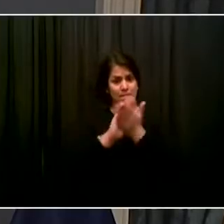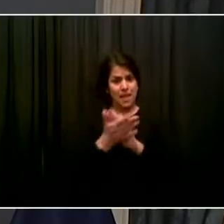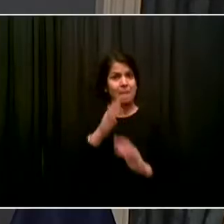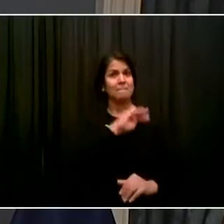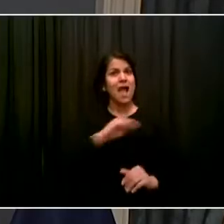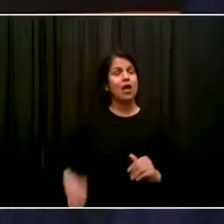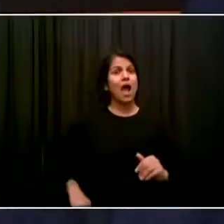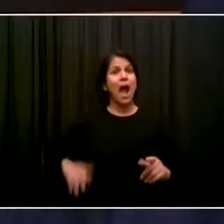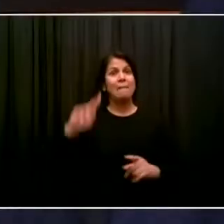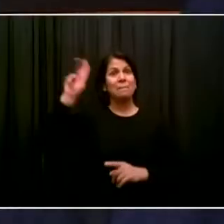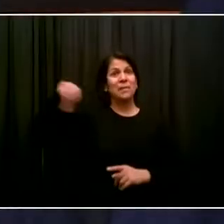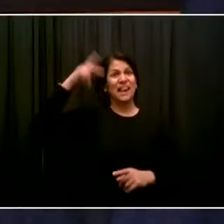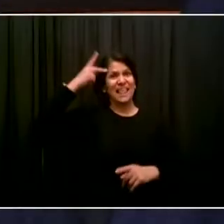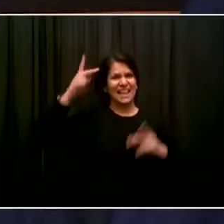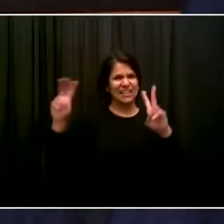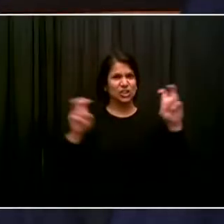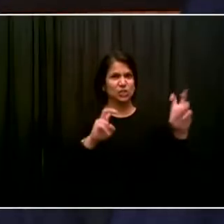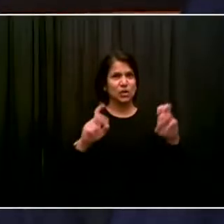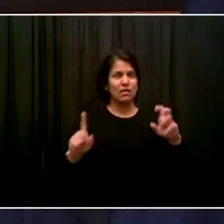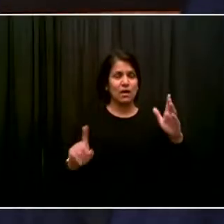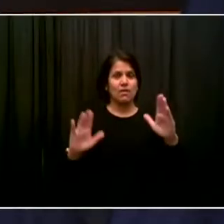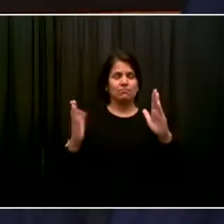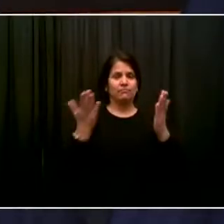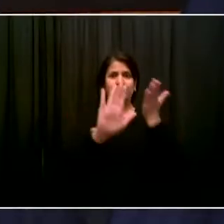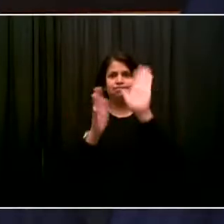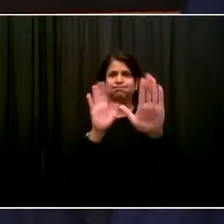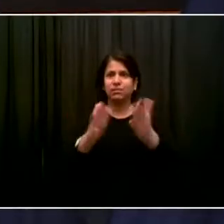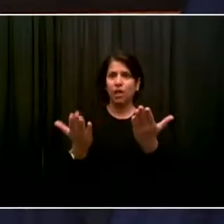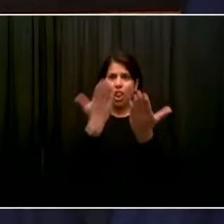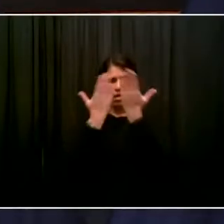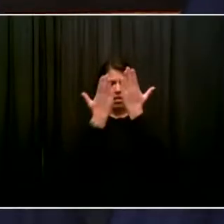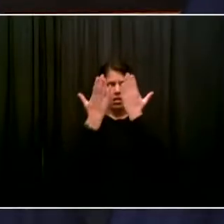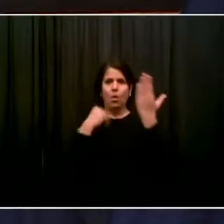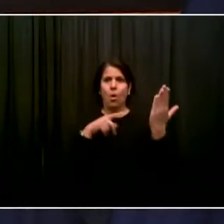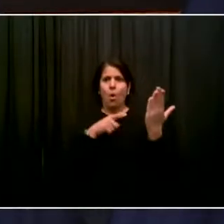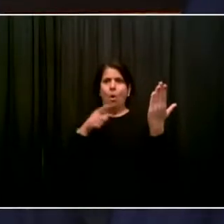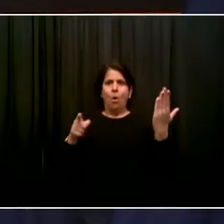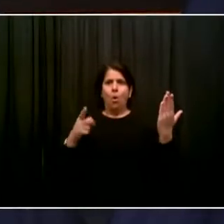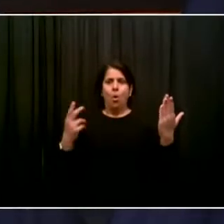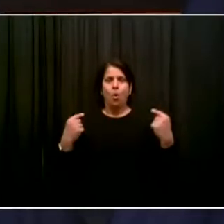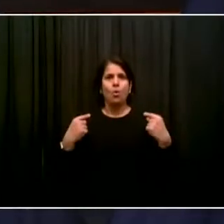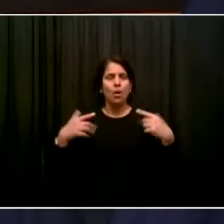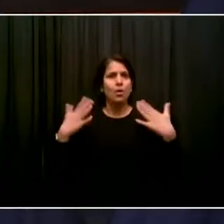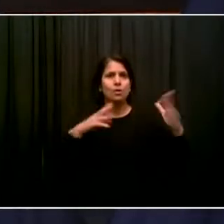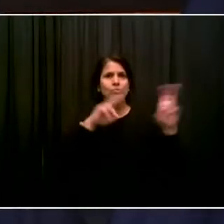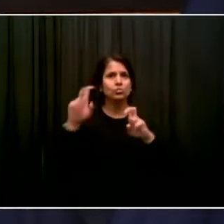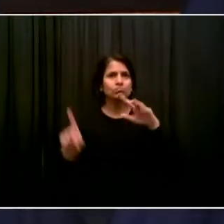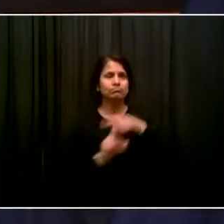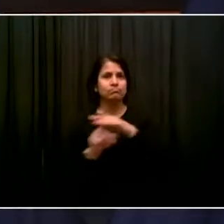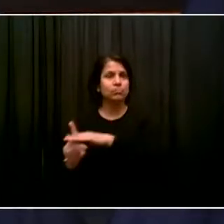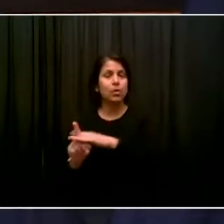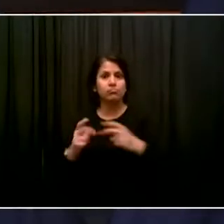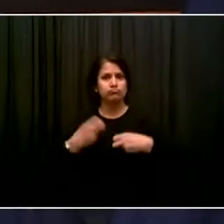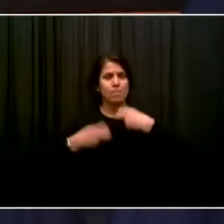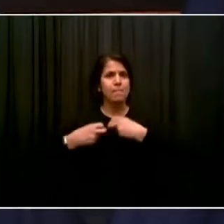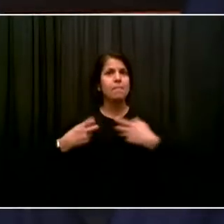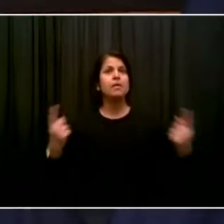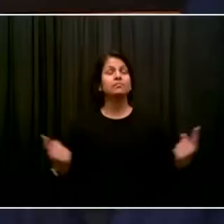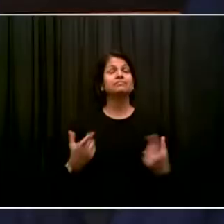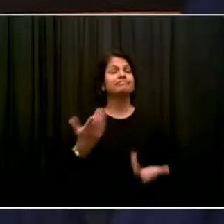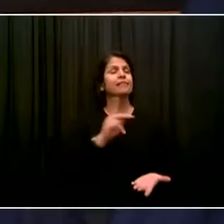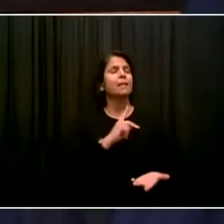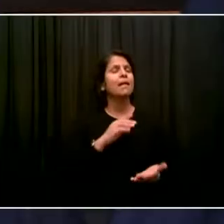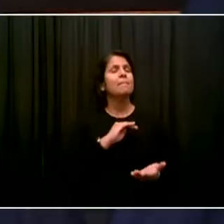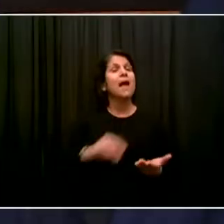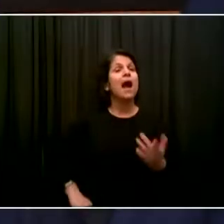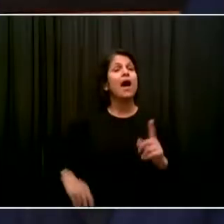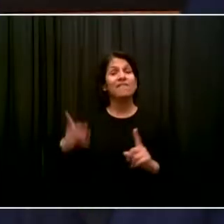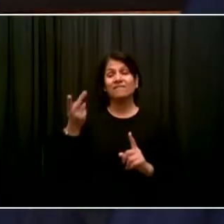THERE IS A GUIDELINE FOR